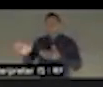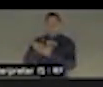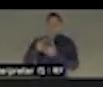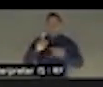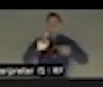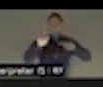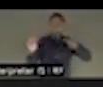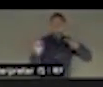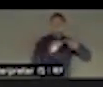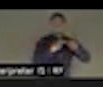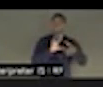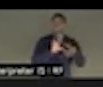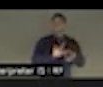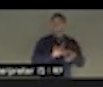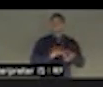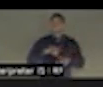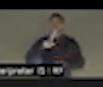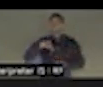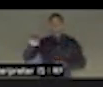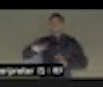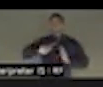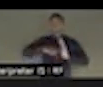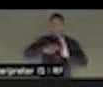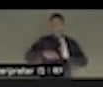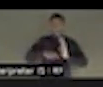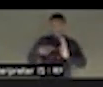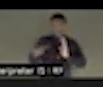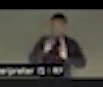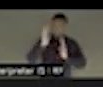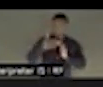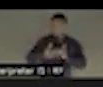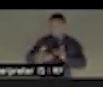and the reporting is supposed to happen next week. So as soon as we have the final